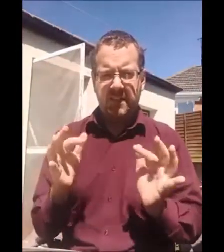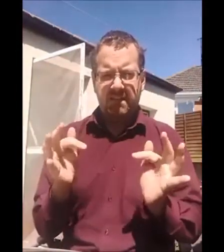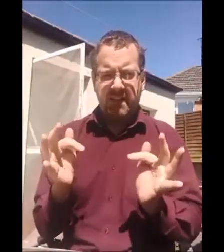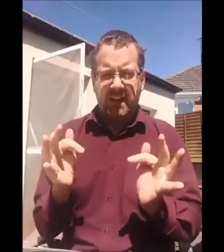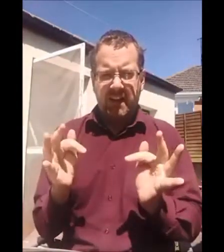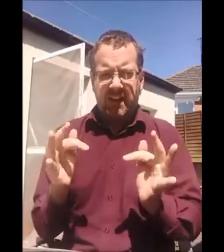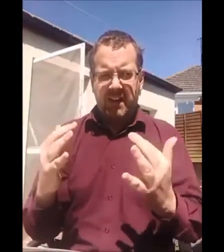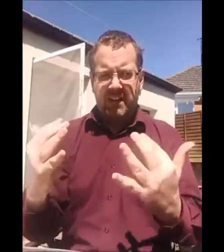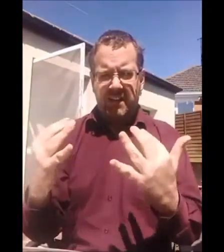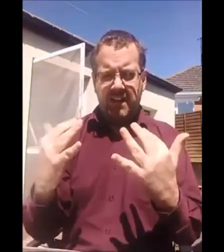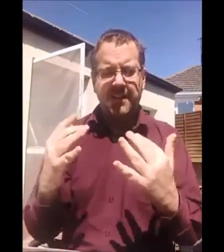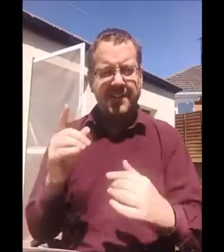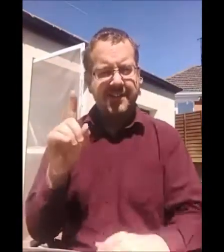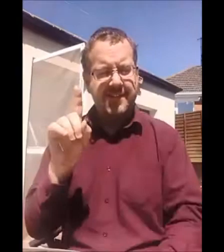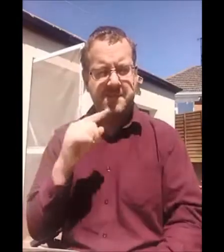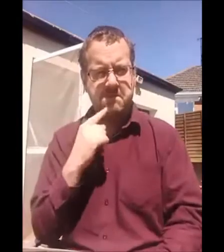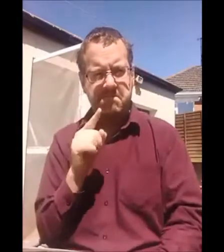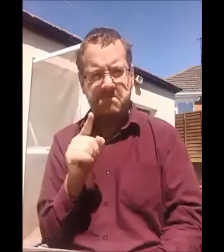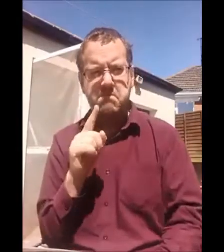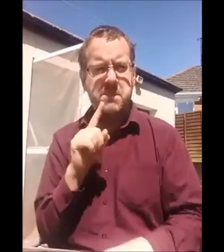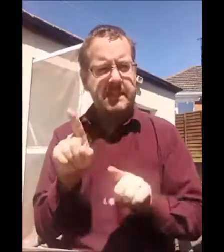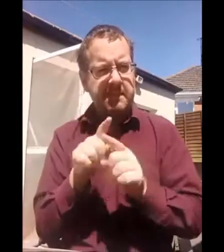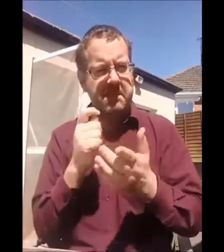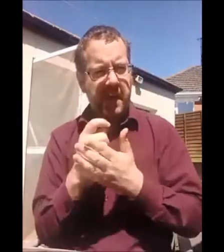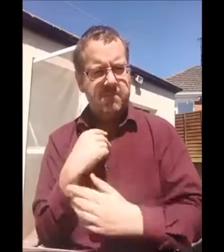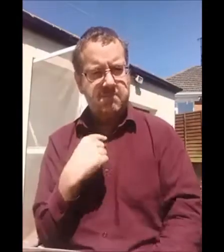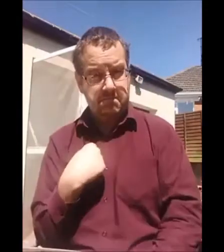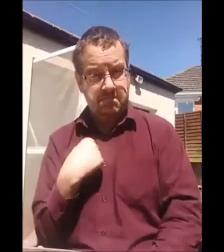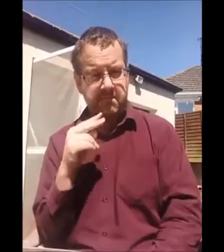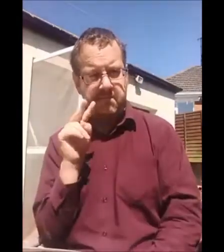there's a little bit of atmosphere of fear of something coming towards you, and from my perspective, it looks a little bit like a protest march.